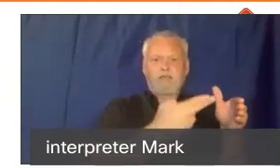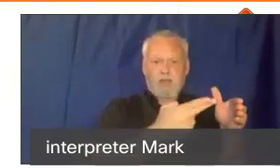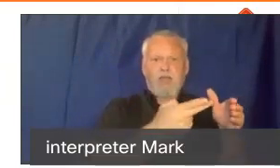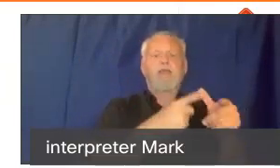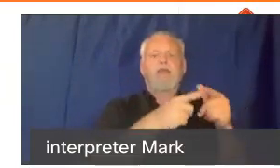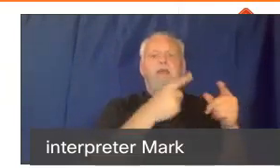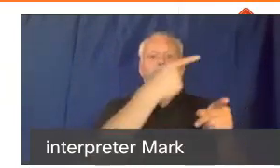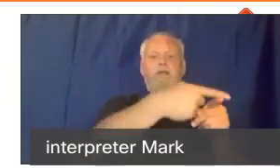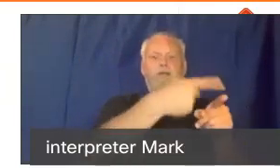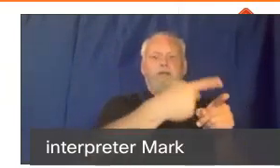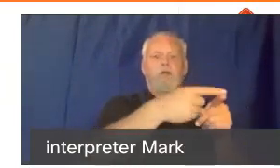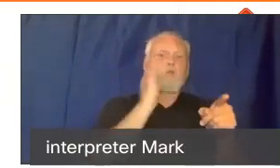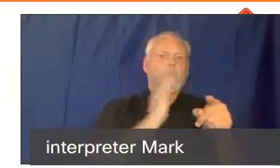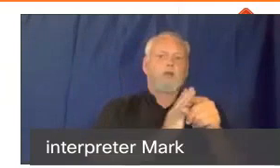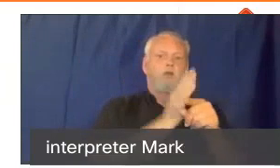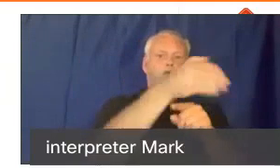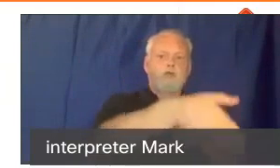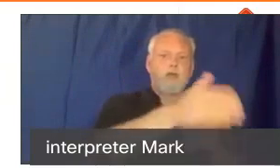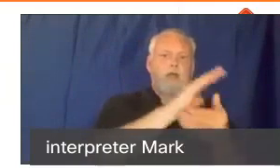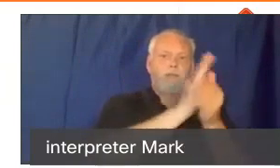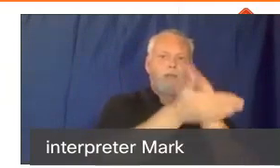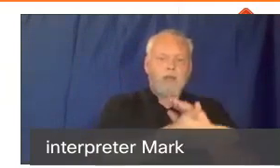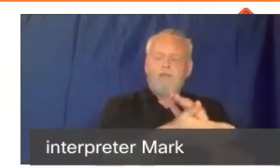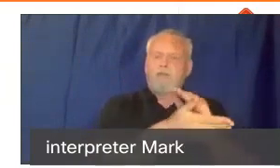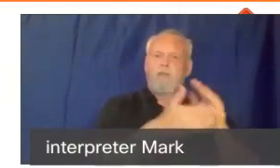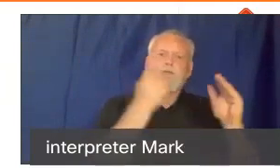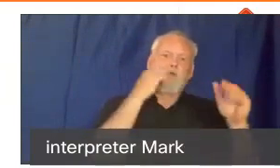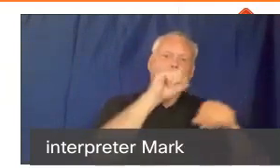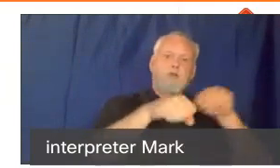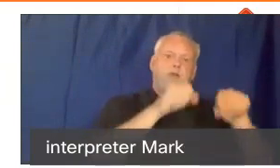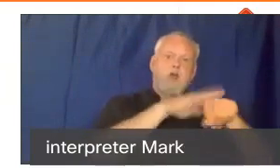Where it will cross the street and become for bicycle is an on Rhode shared.